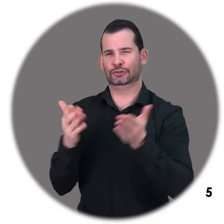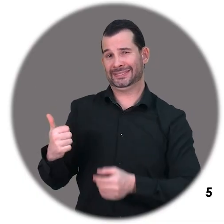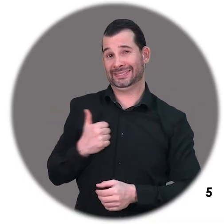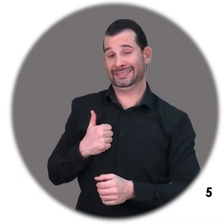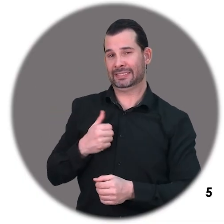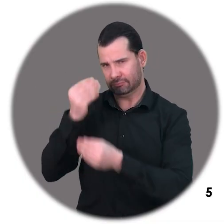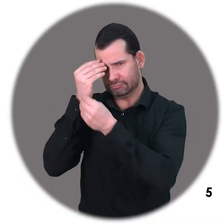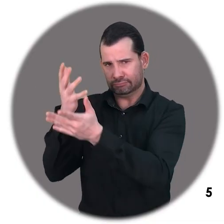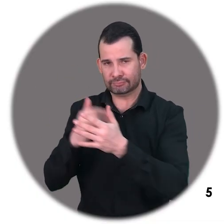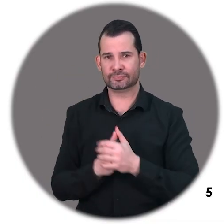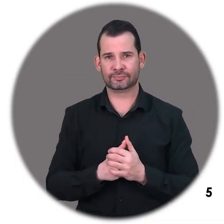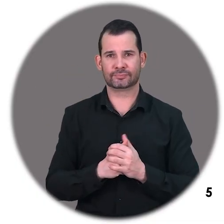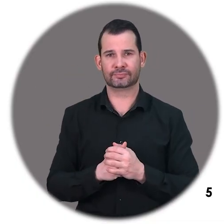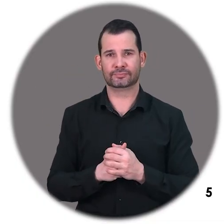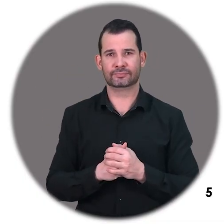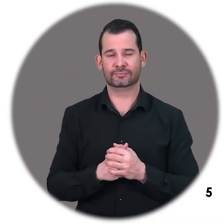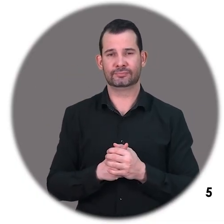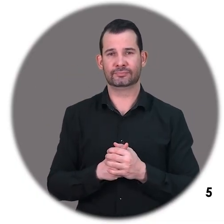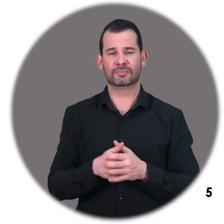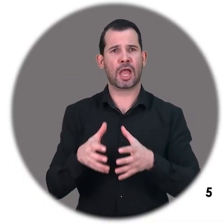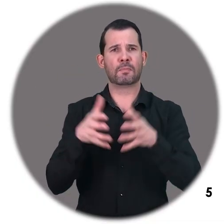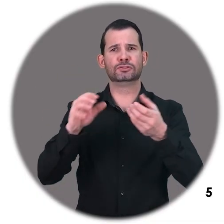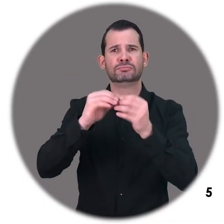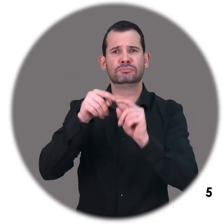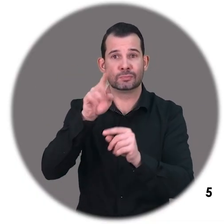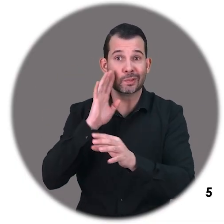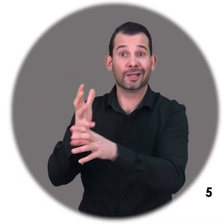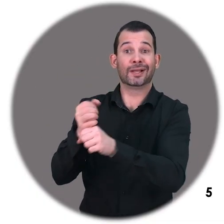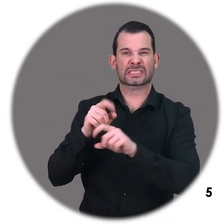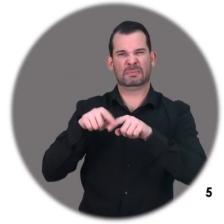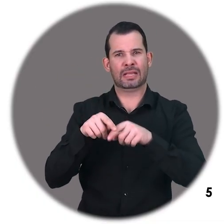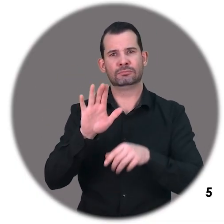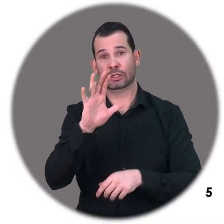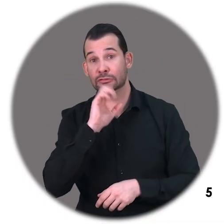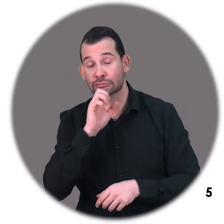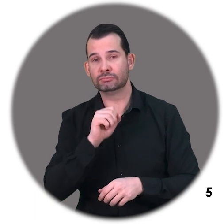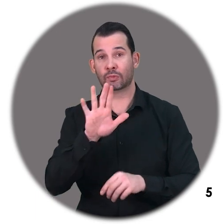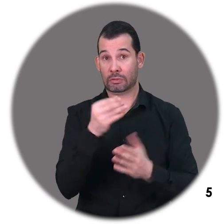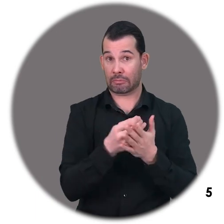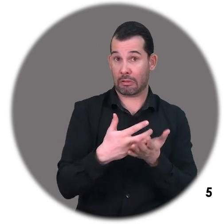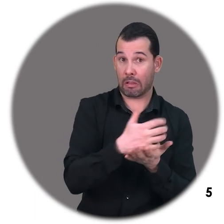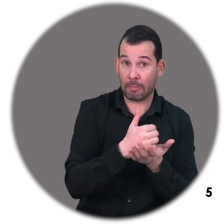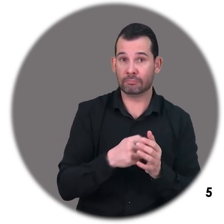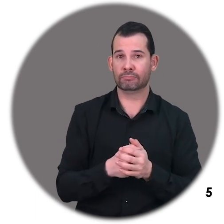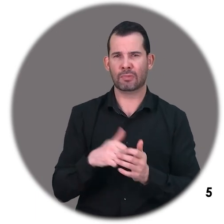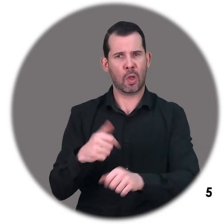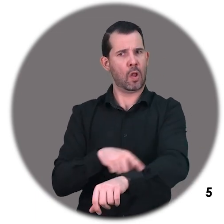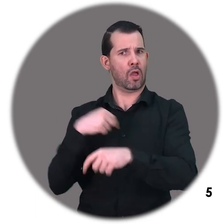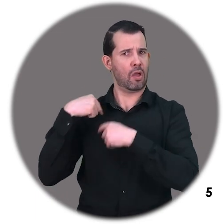you will need to contact Service Canada. The amount you receive depends on your age, your income,